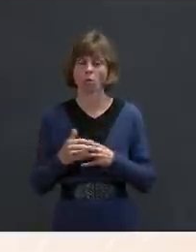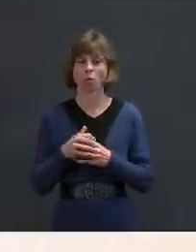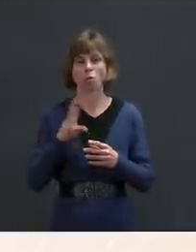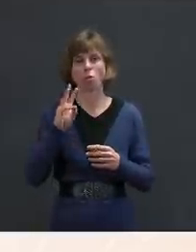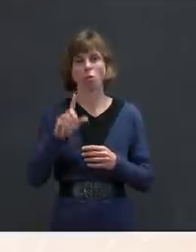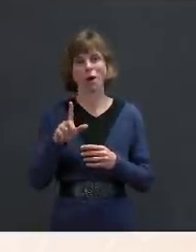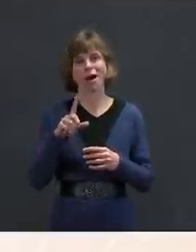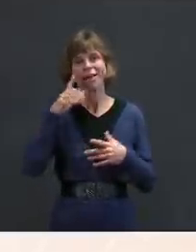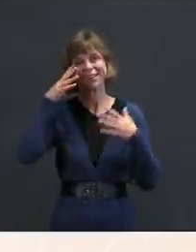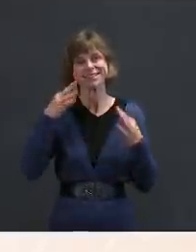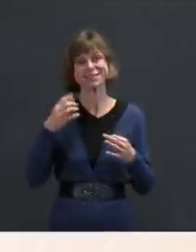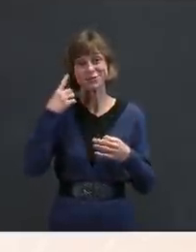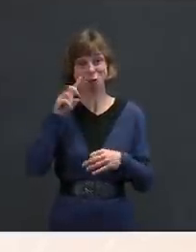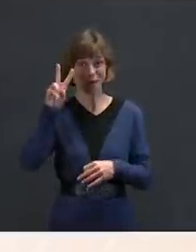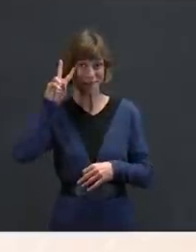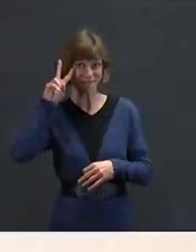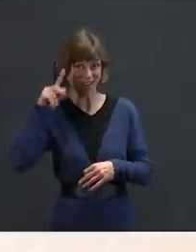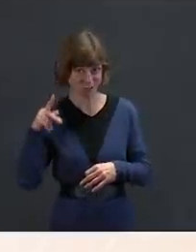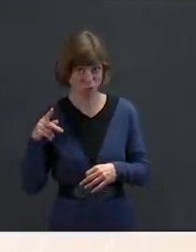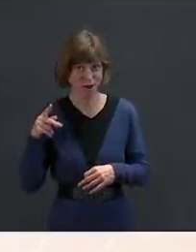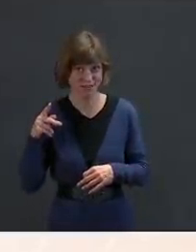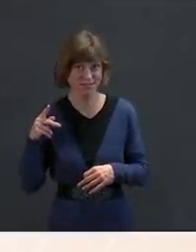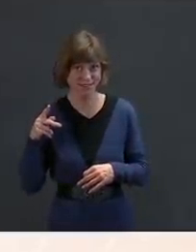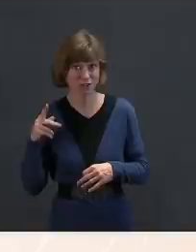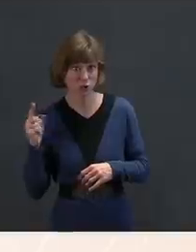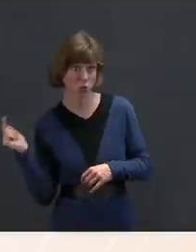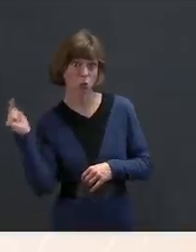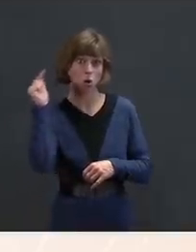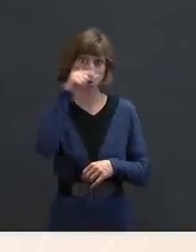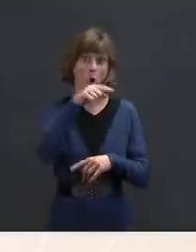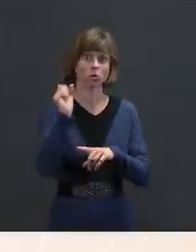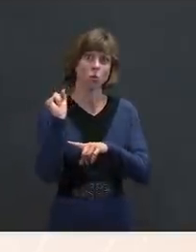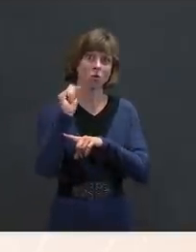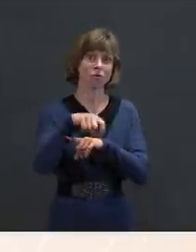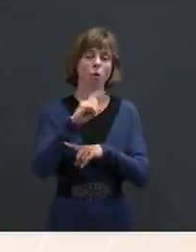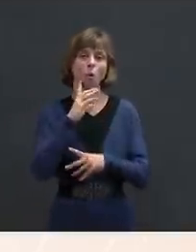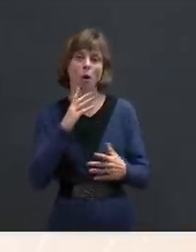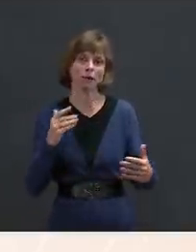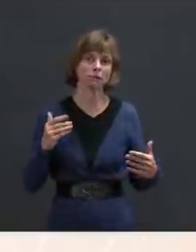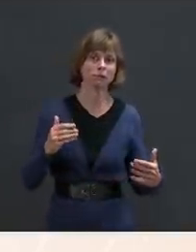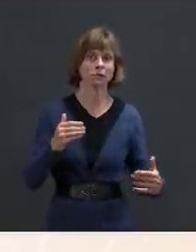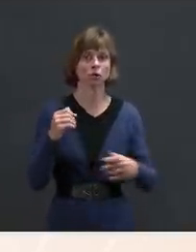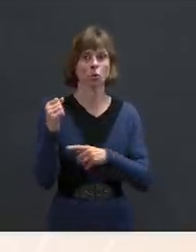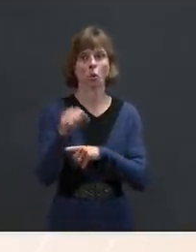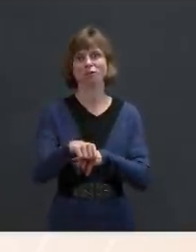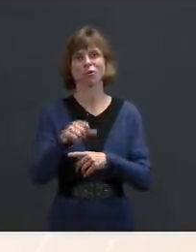of the Vice President to vote to overrule or to take a step to overrule is not a simple decision.